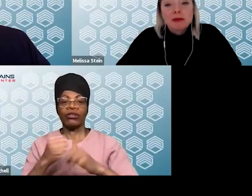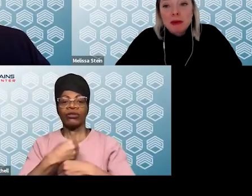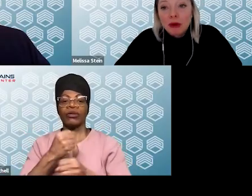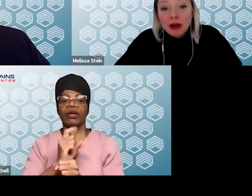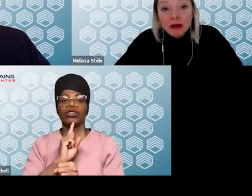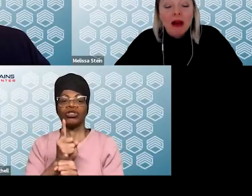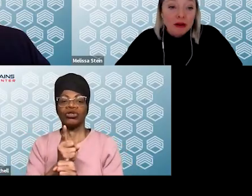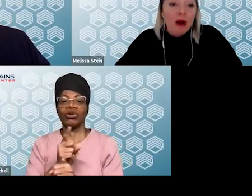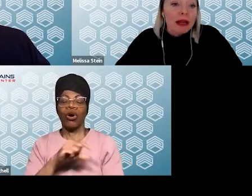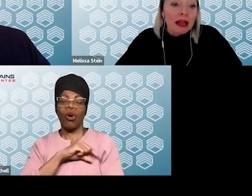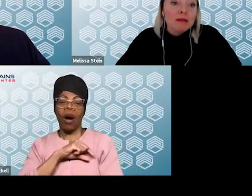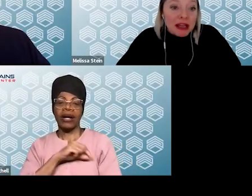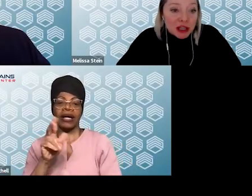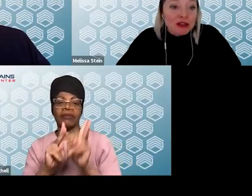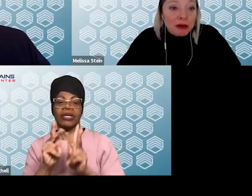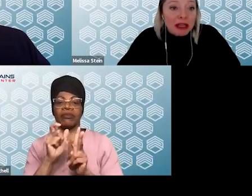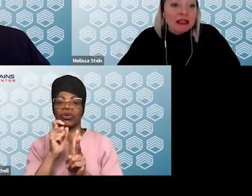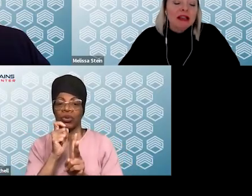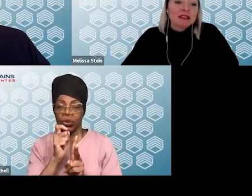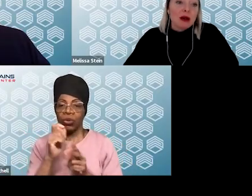as people are undergoing inpatient treatment.